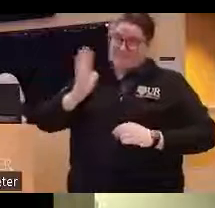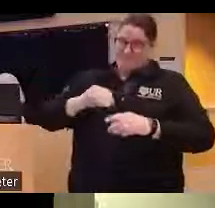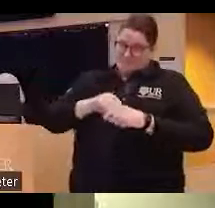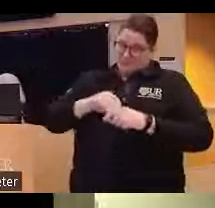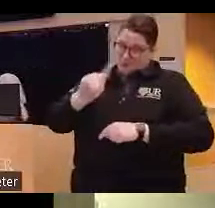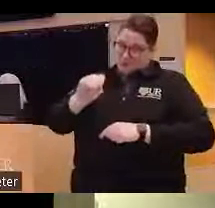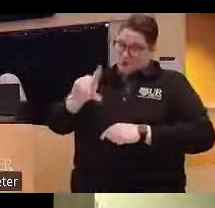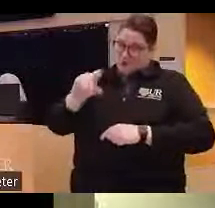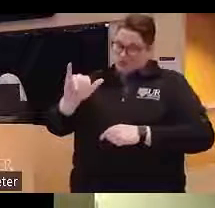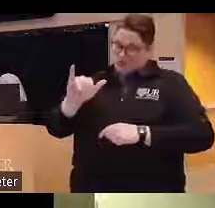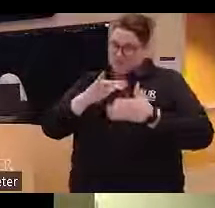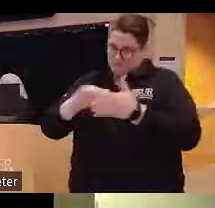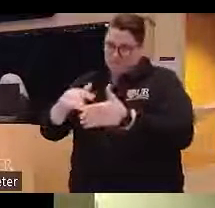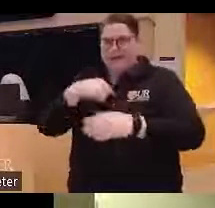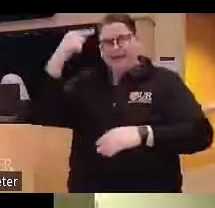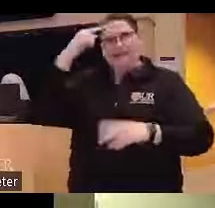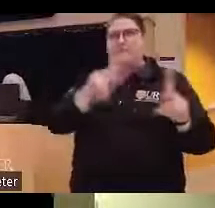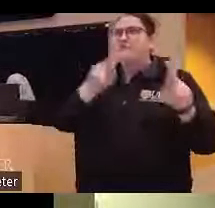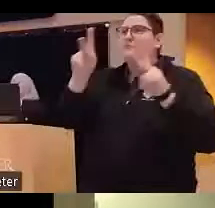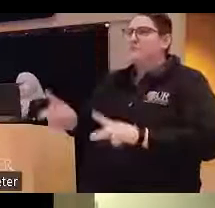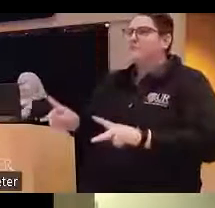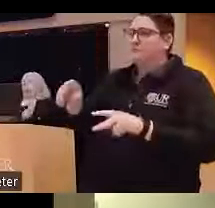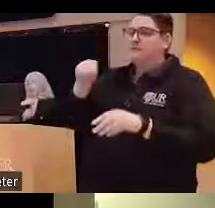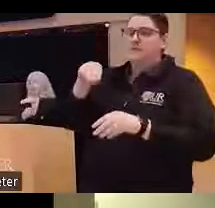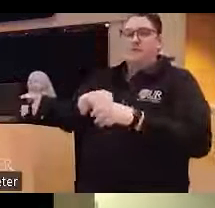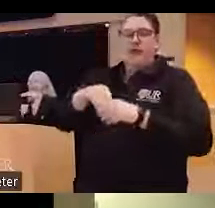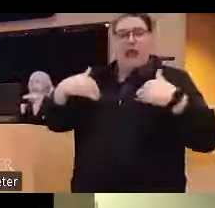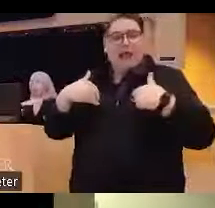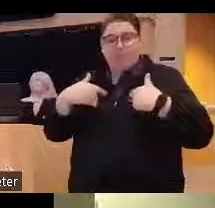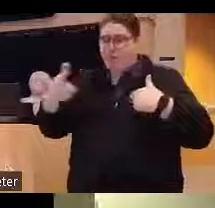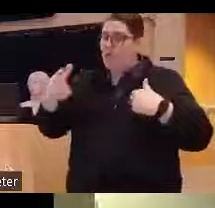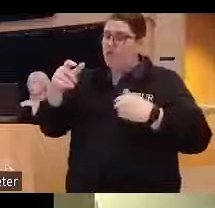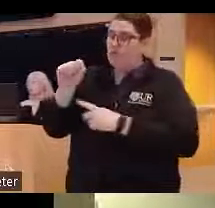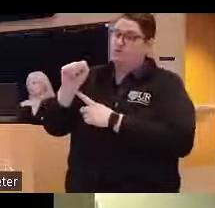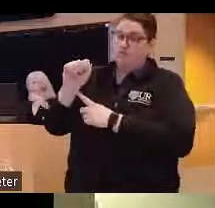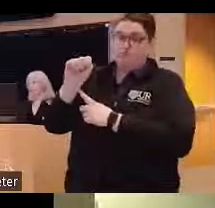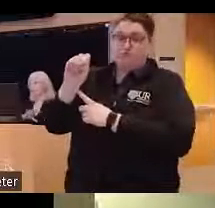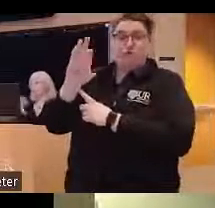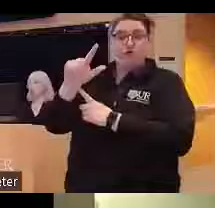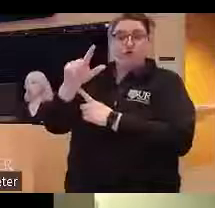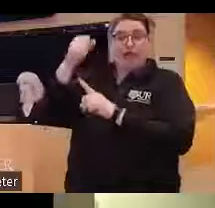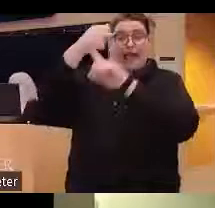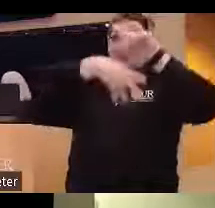was who is a subordinate in the social hierarchy that humans construct because we know in a social